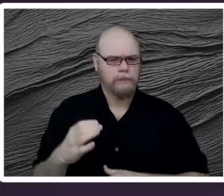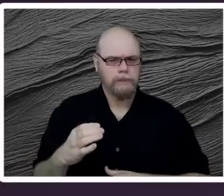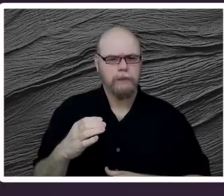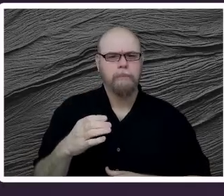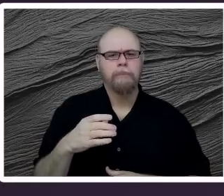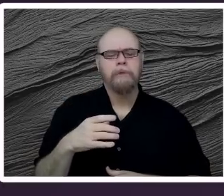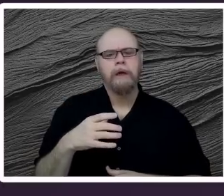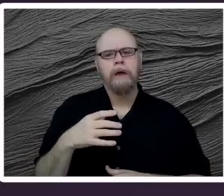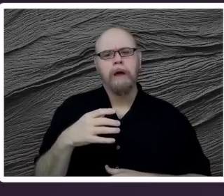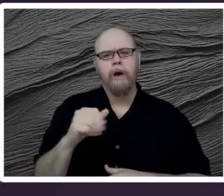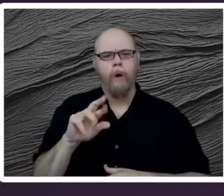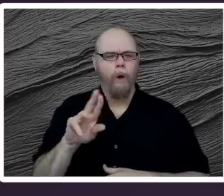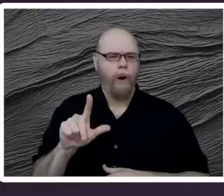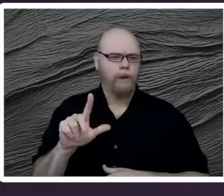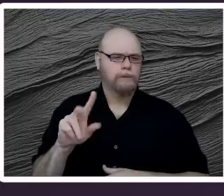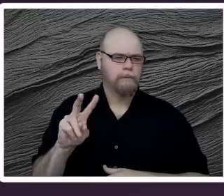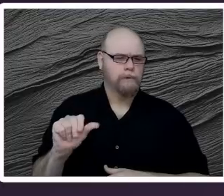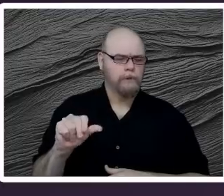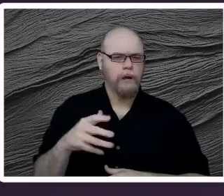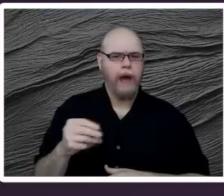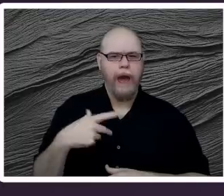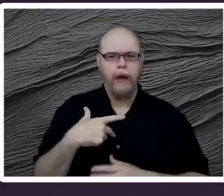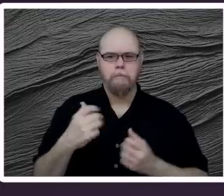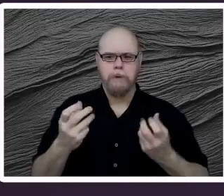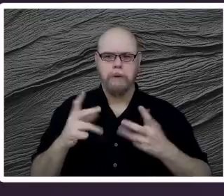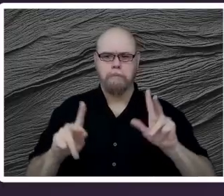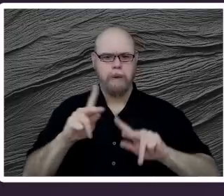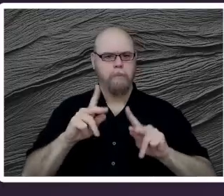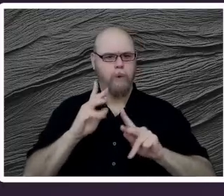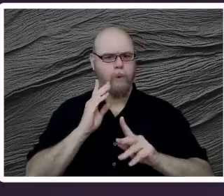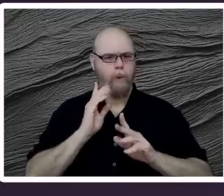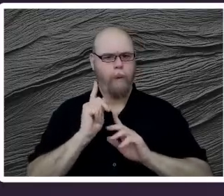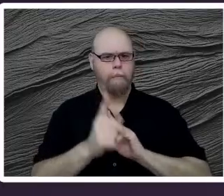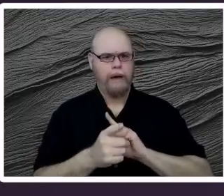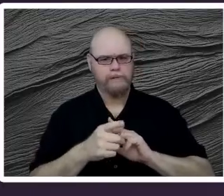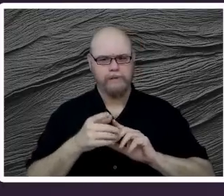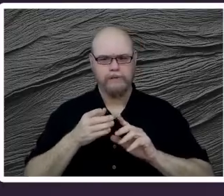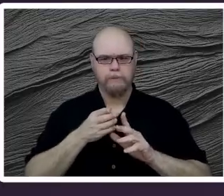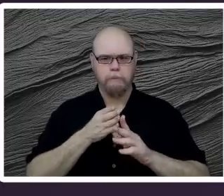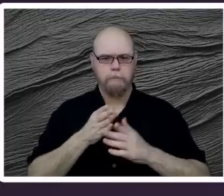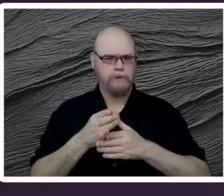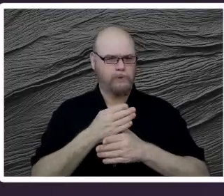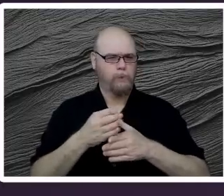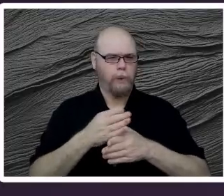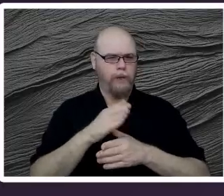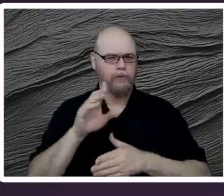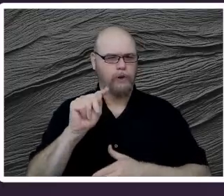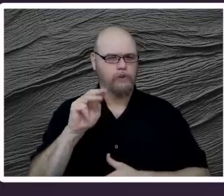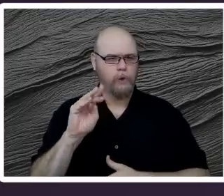have traveled between terminals. And I believe Valencia wanted to add